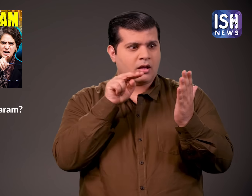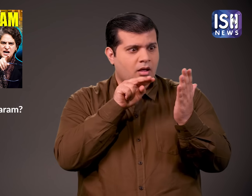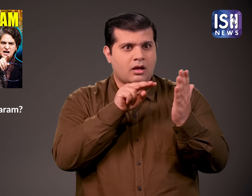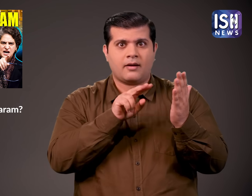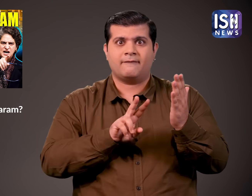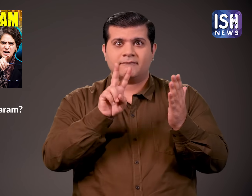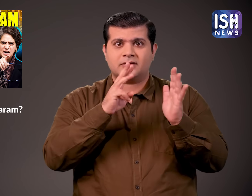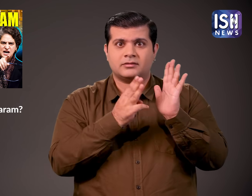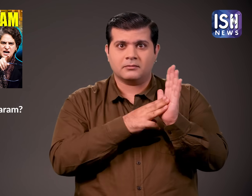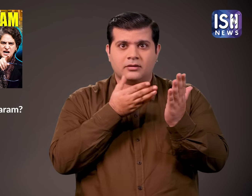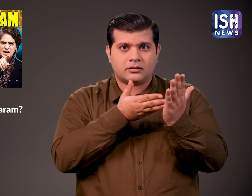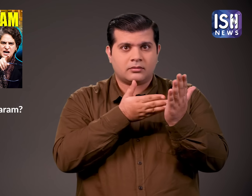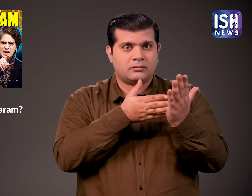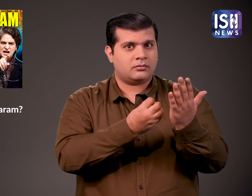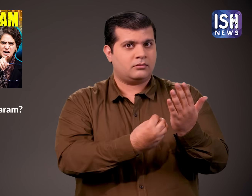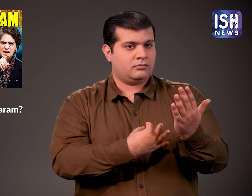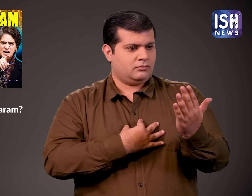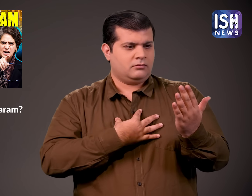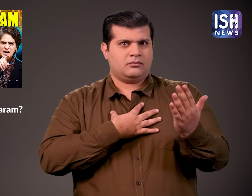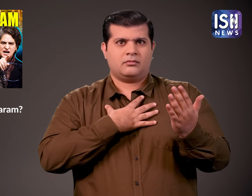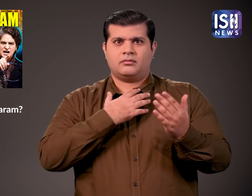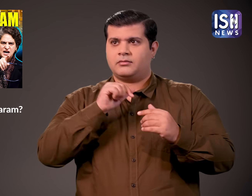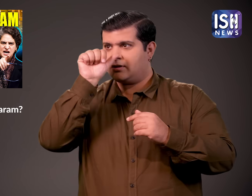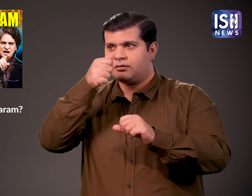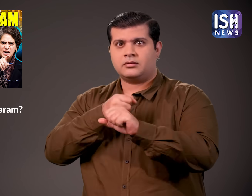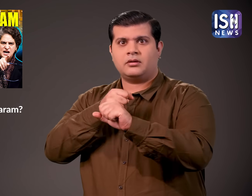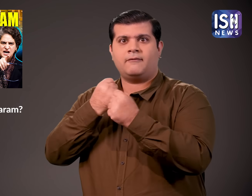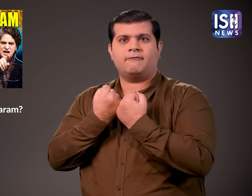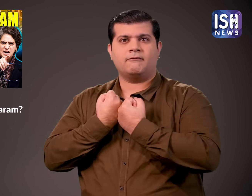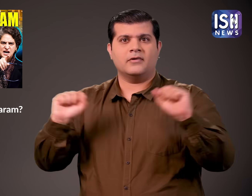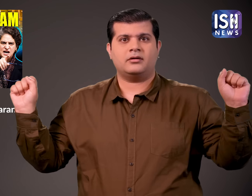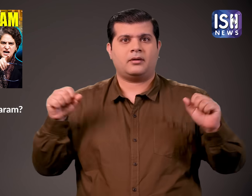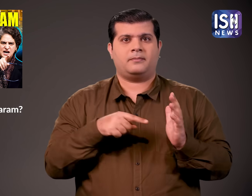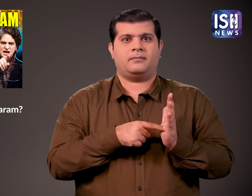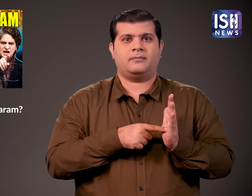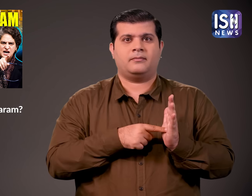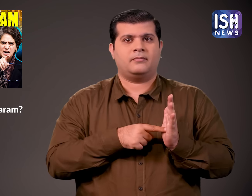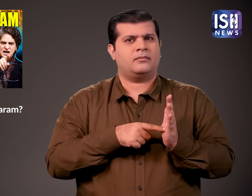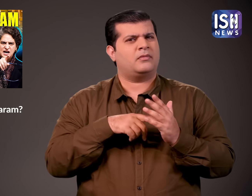When people listened to the inspiring song, it gave them the strength to fight for India’s freedom.